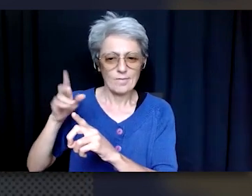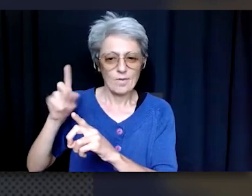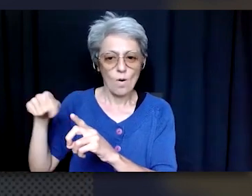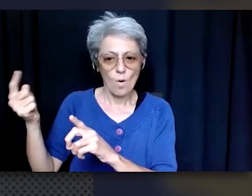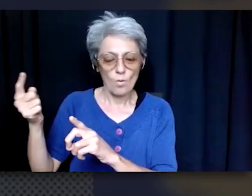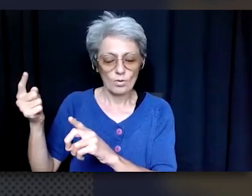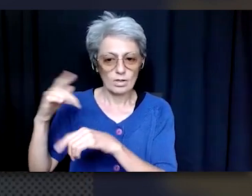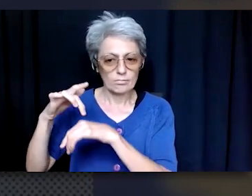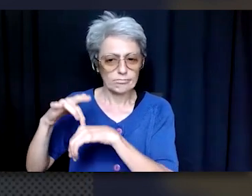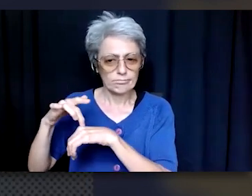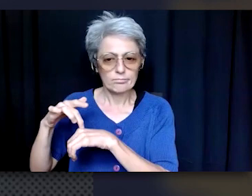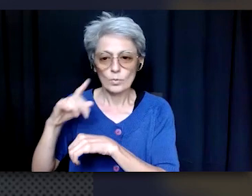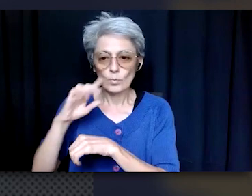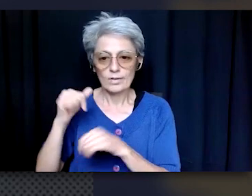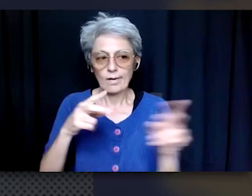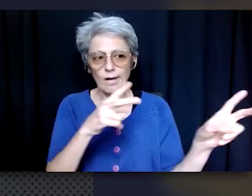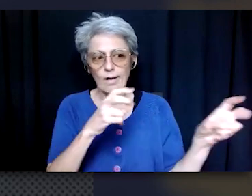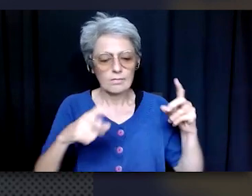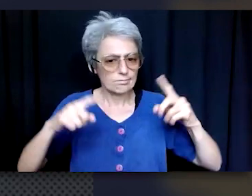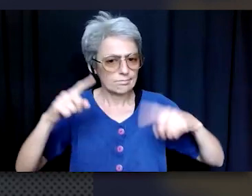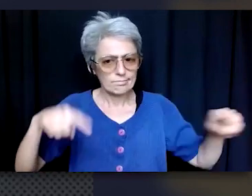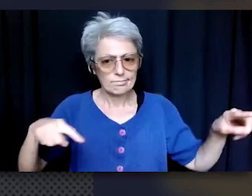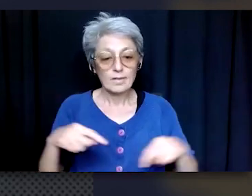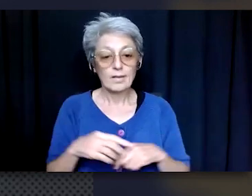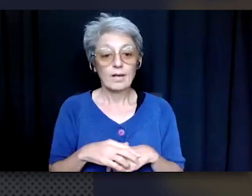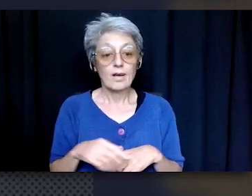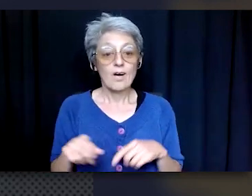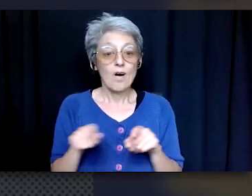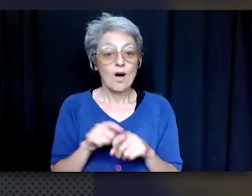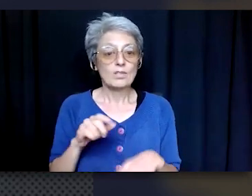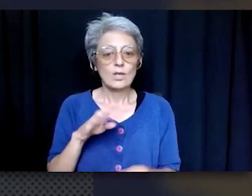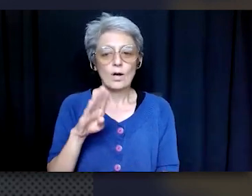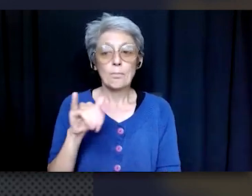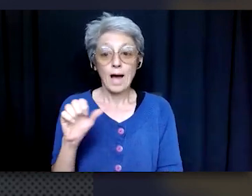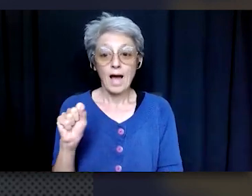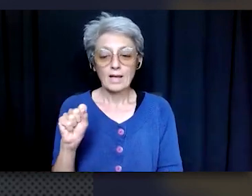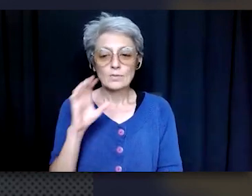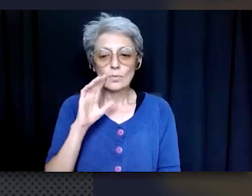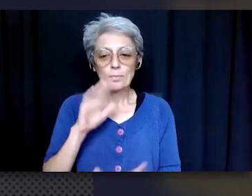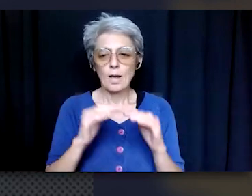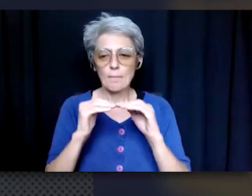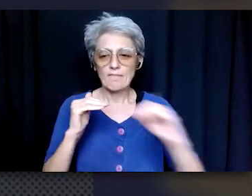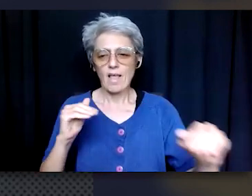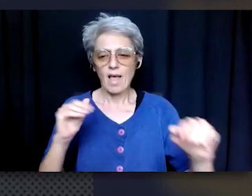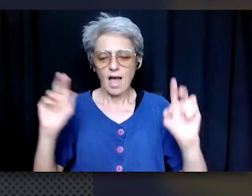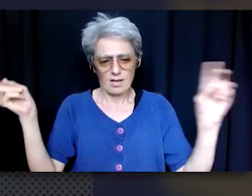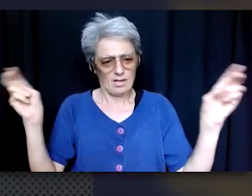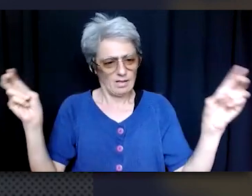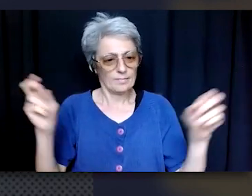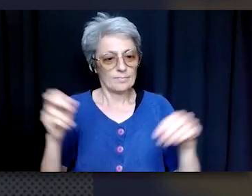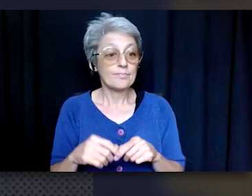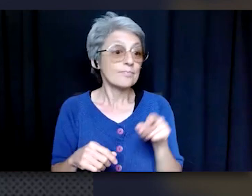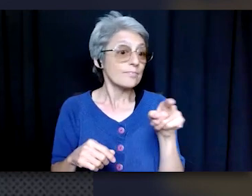biases. So this is a recent gen AI photo, lovely, dreamy, she’s riding a bike on the beach. That